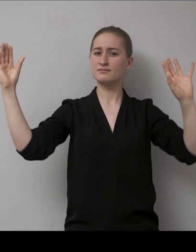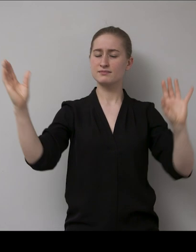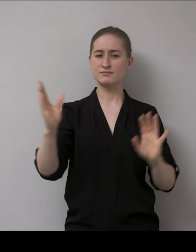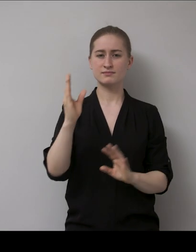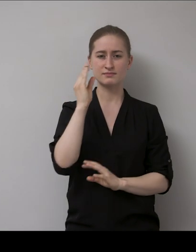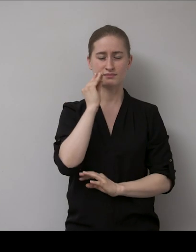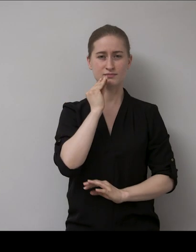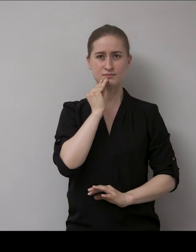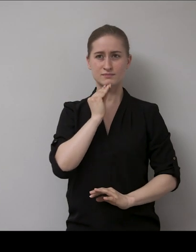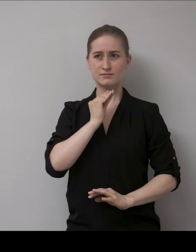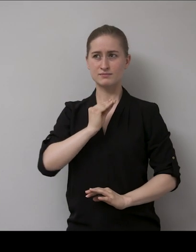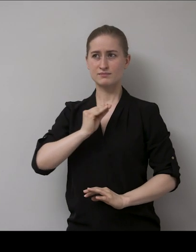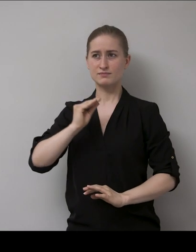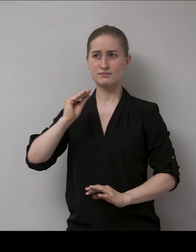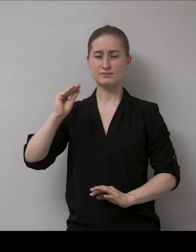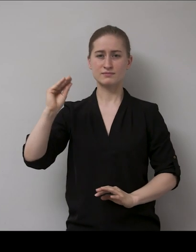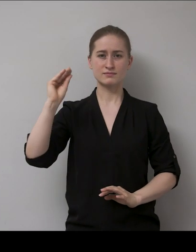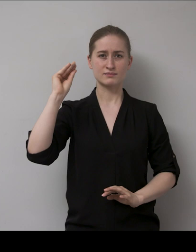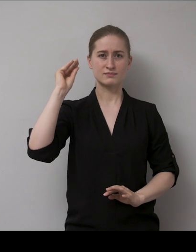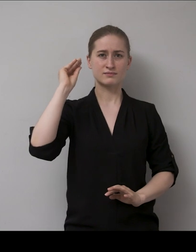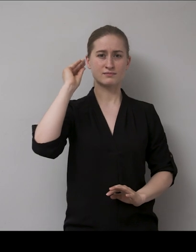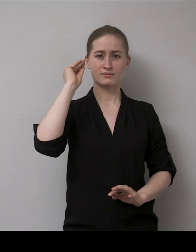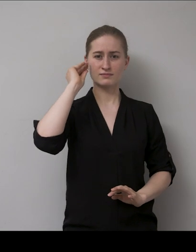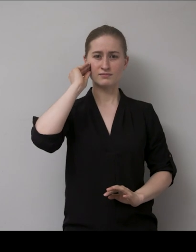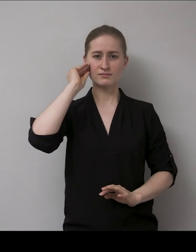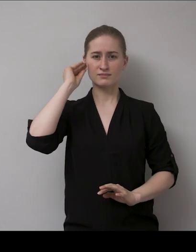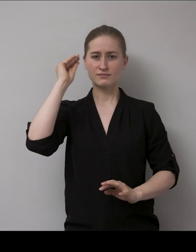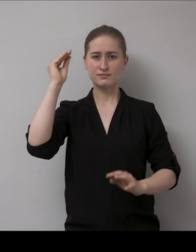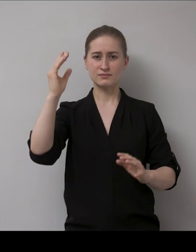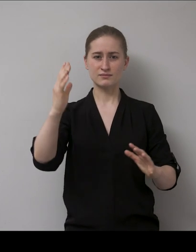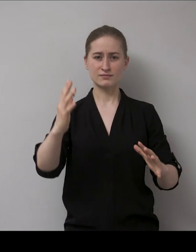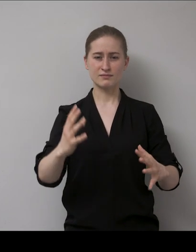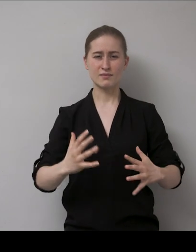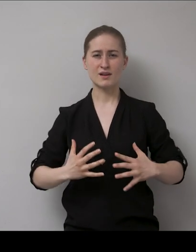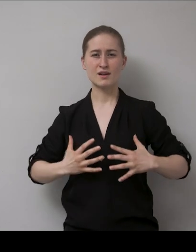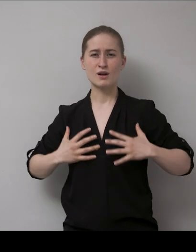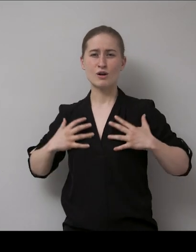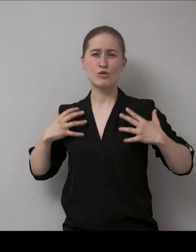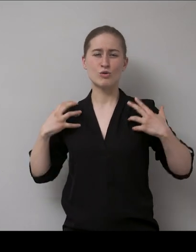And the home Of the